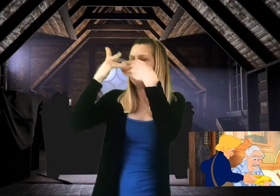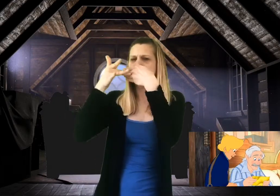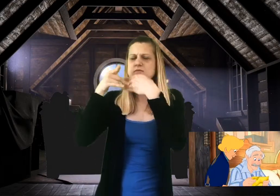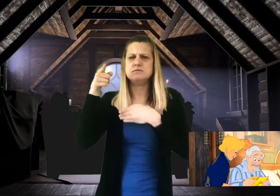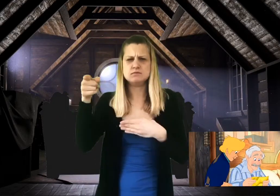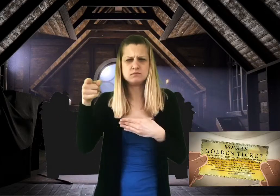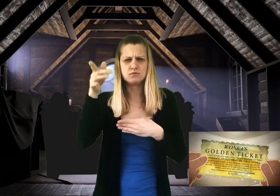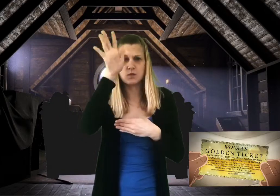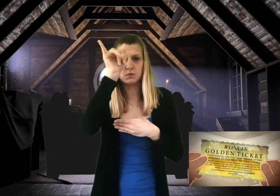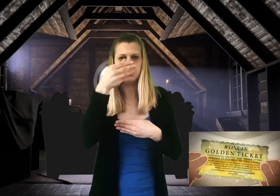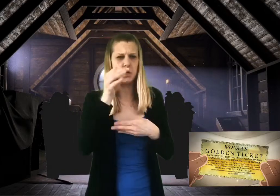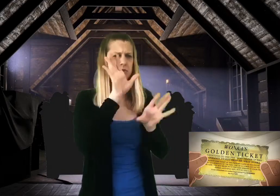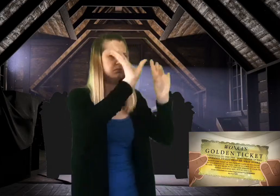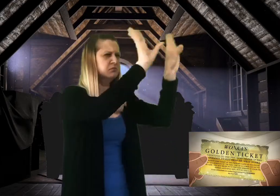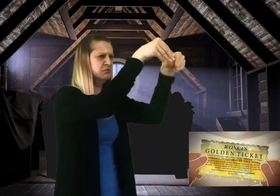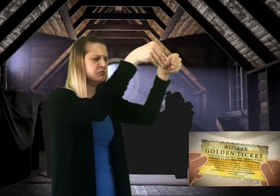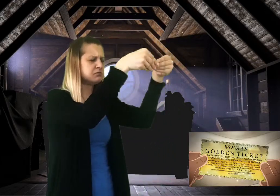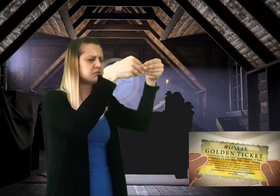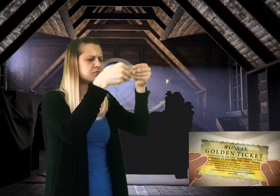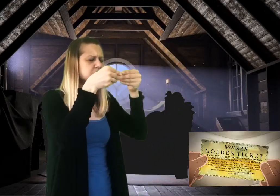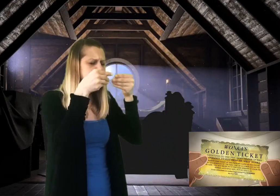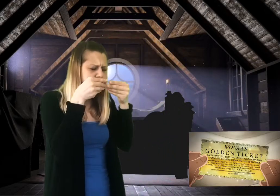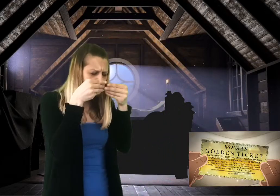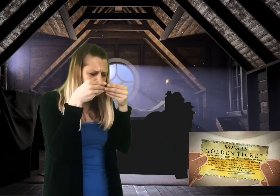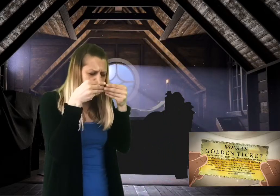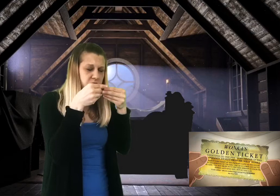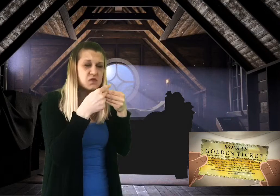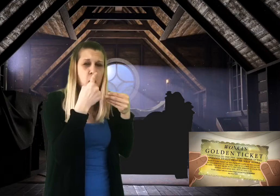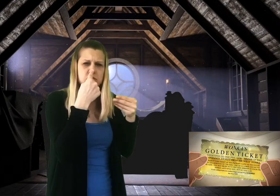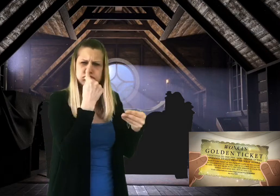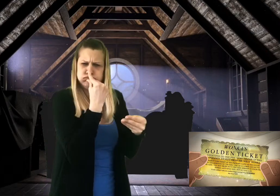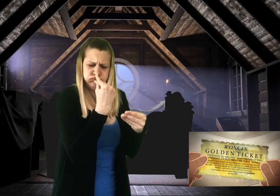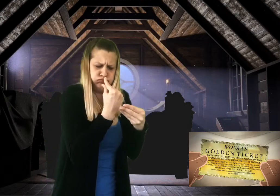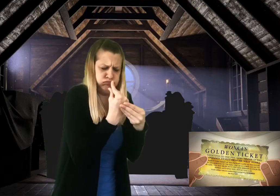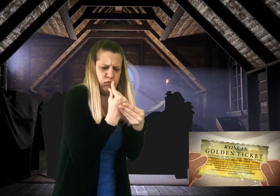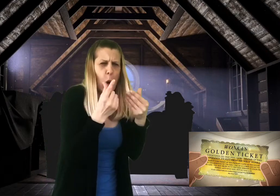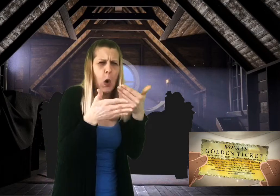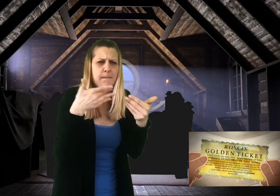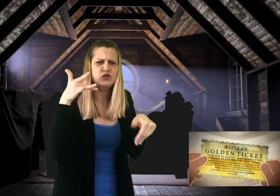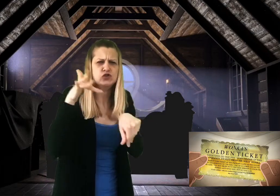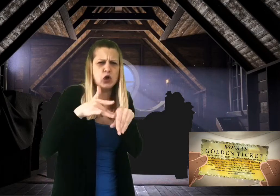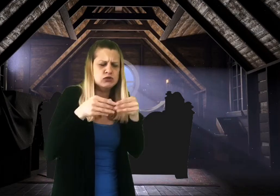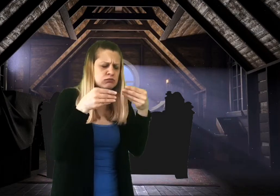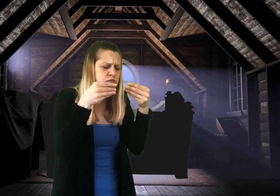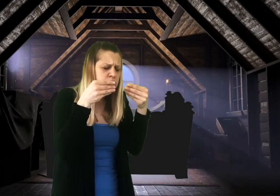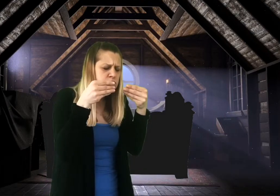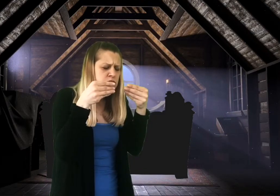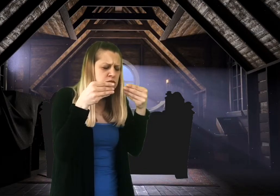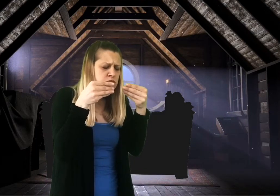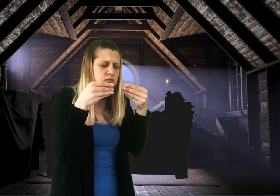Grandpa Joe leaned forward and reached it. He took a close look, his nose almost touching the ticket.